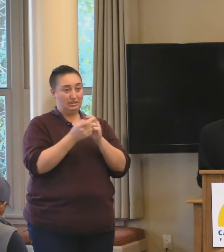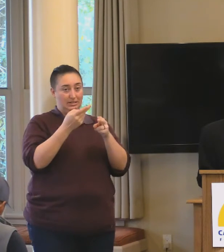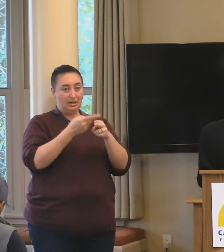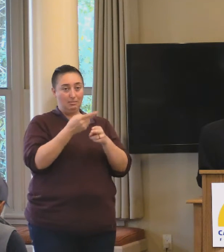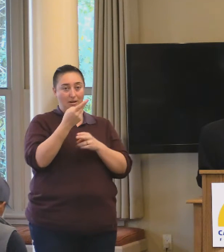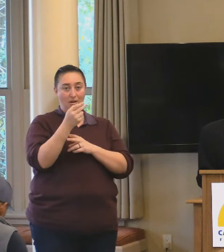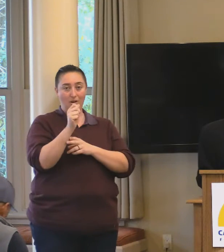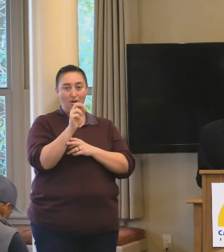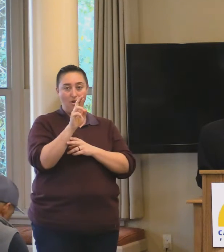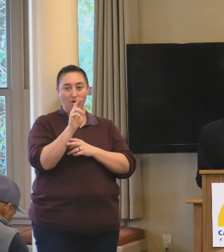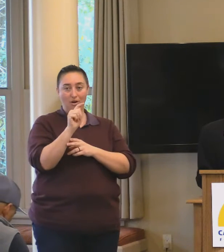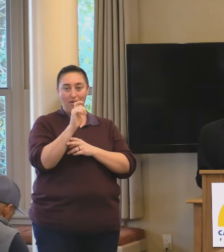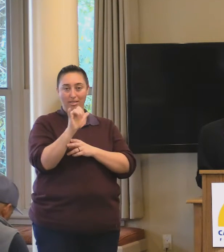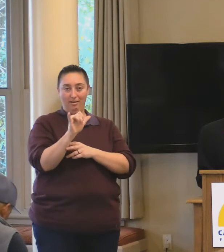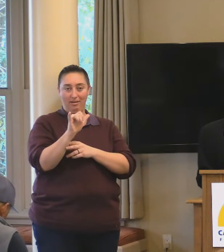The dog that's made that change is heartley, the third.